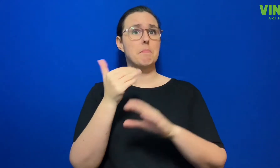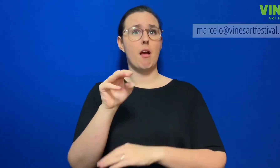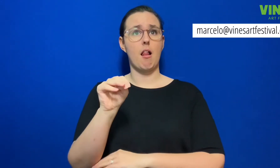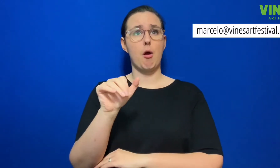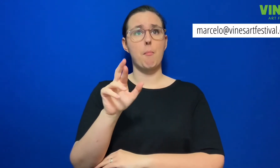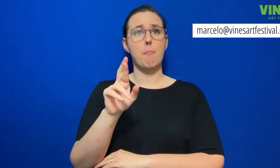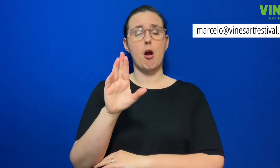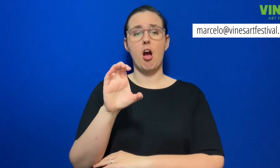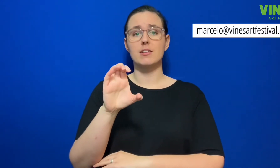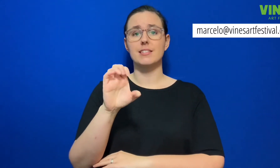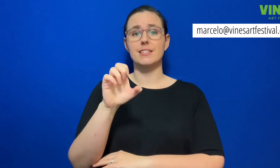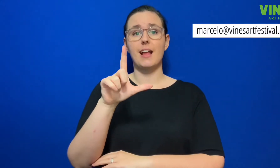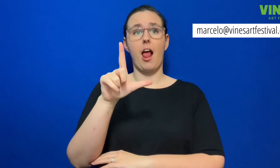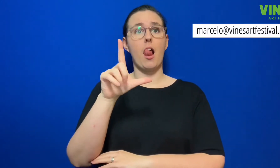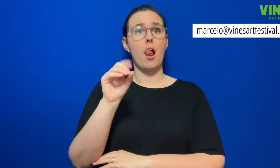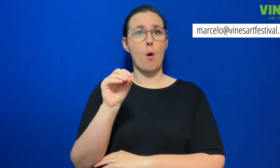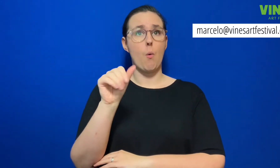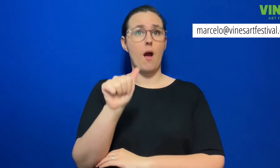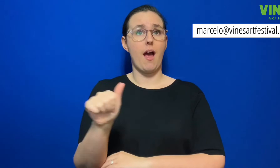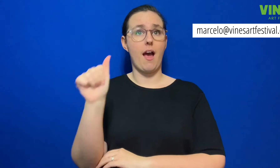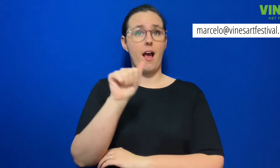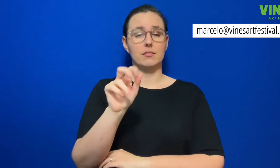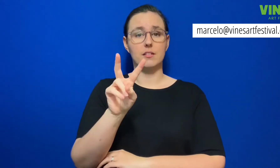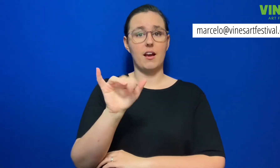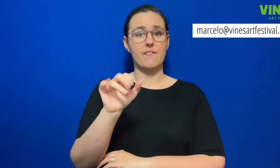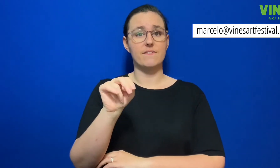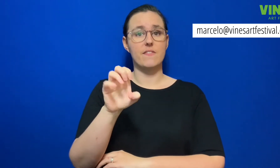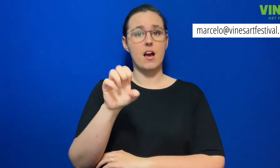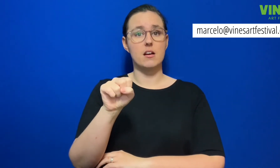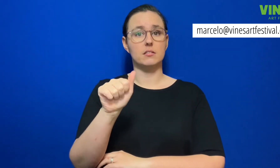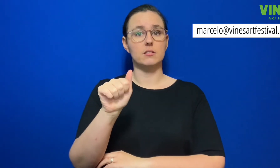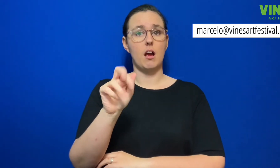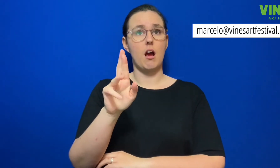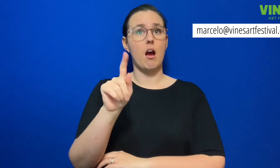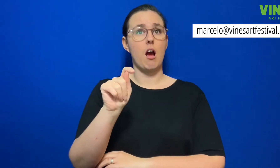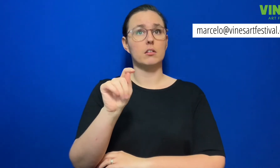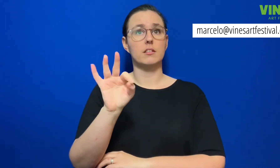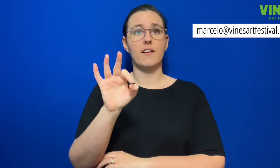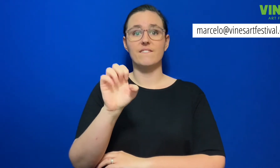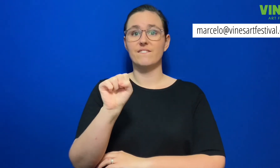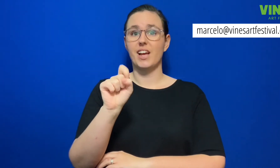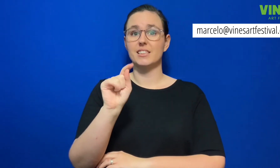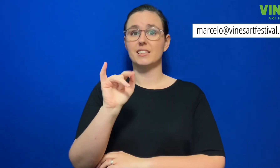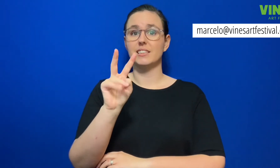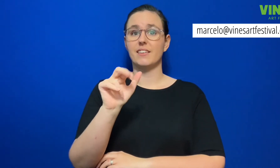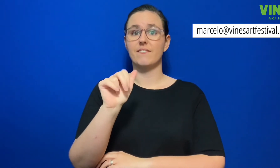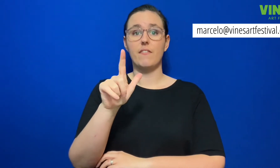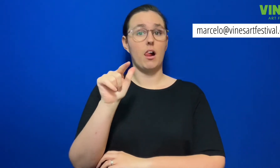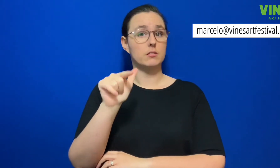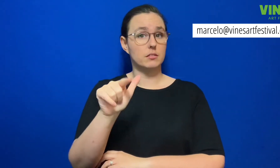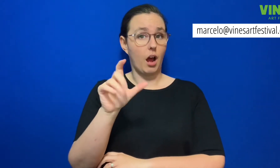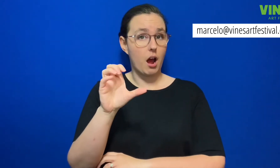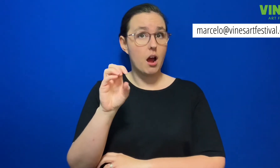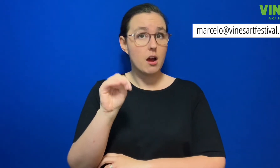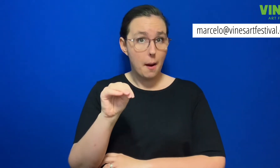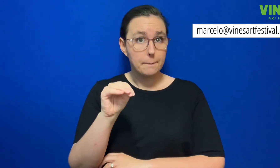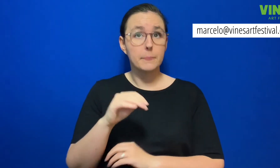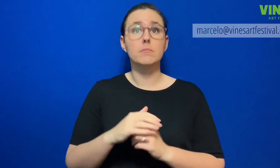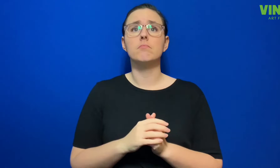Please submit your video through a Youtube or Vimeo link sent to marcelo@vinesartfestival.com.